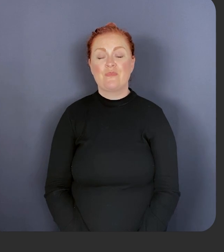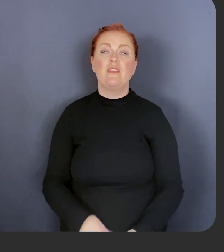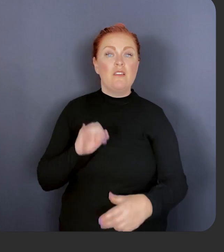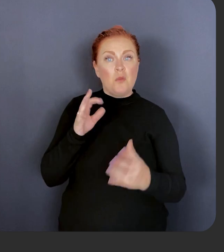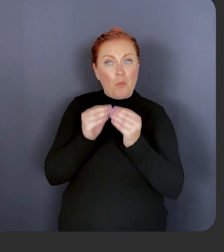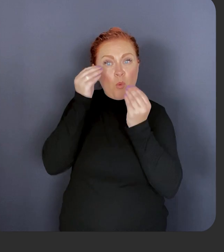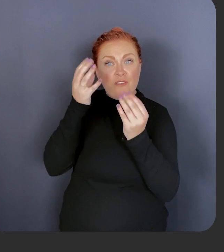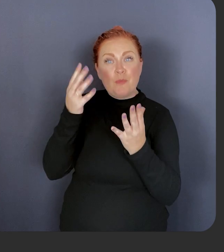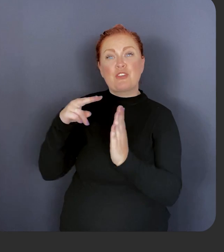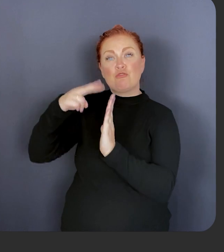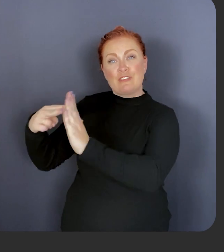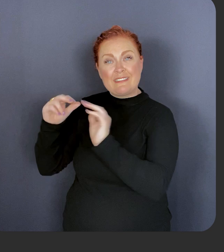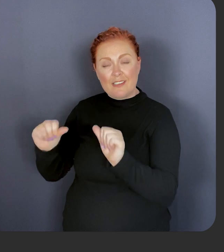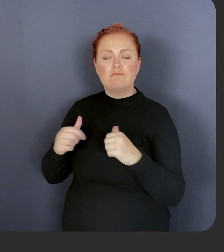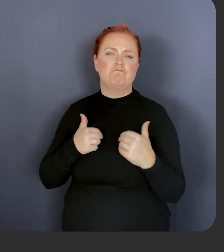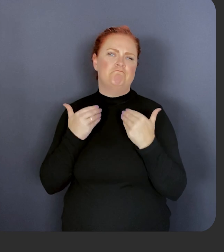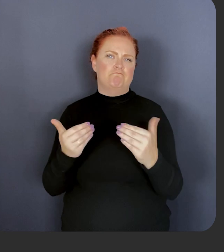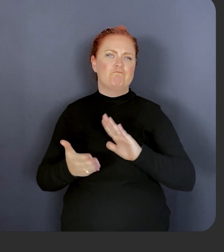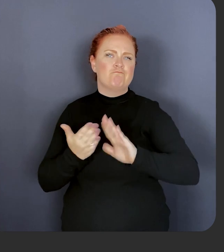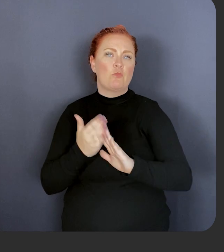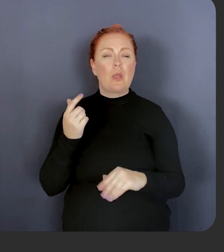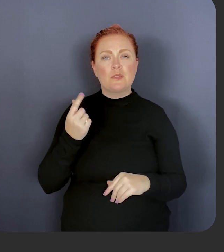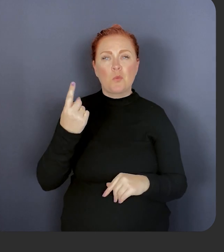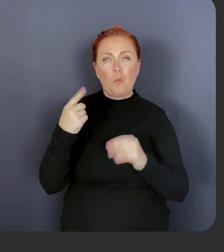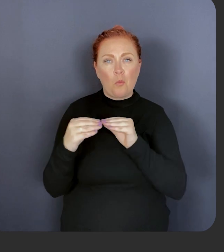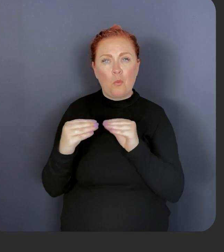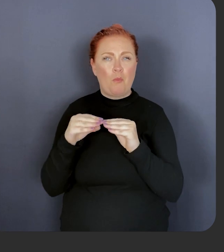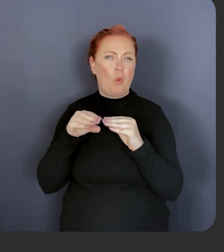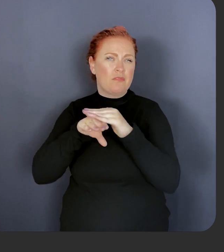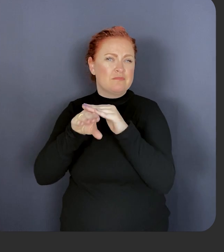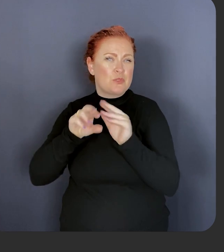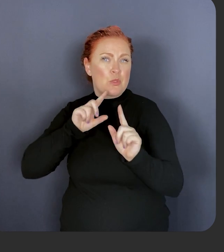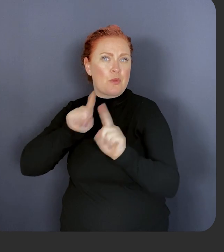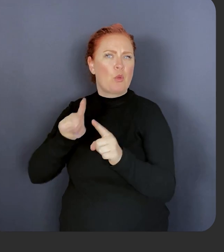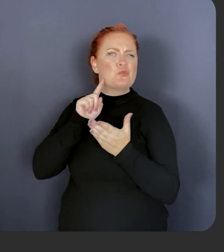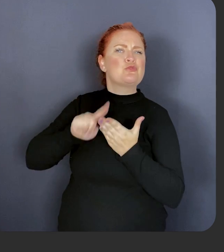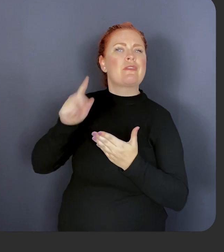if you want more information on that. So I'm going to go ahead and I'm going to run one more accessibility report just to see that.